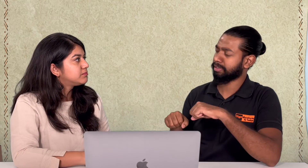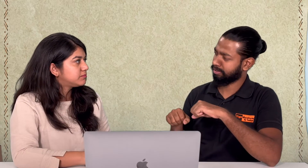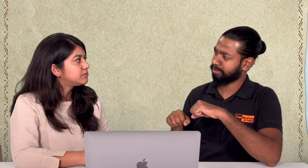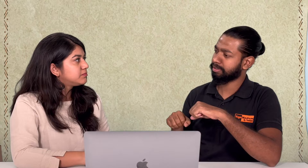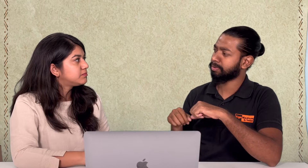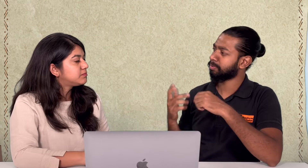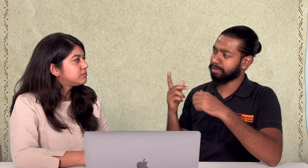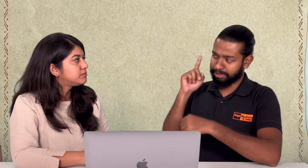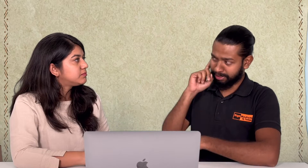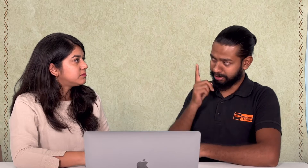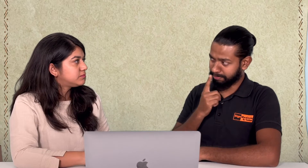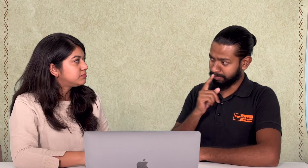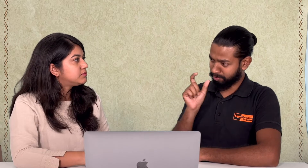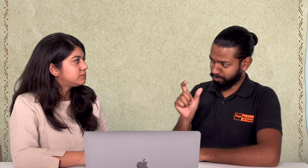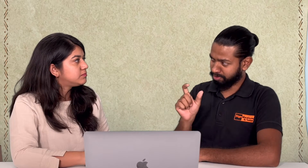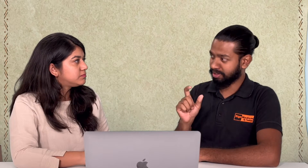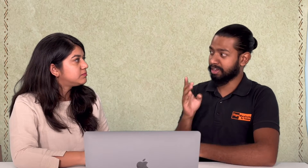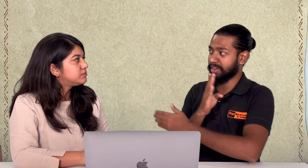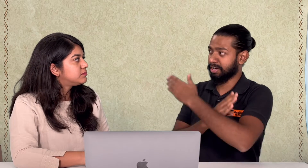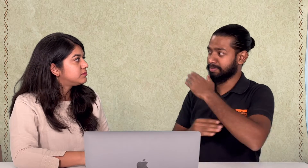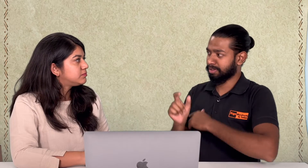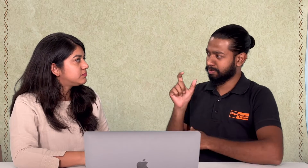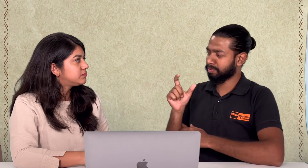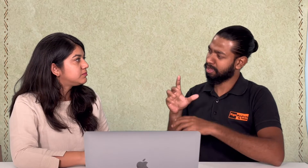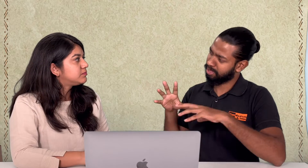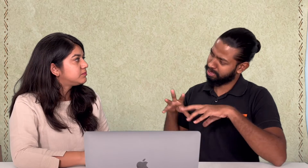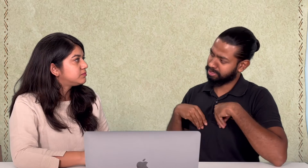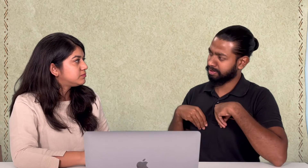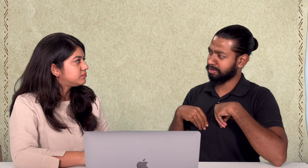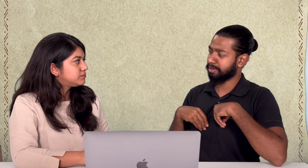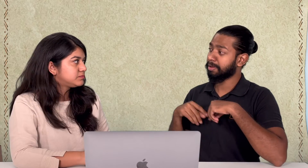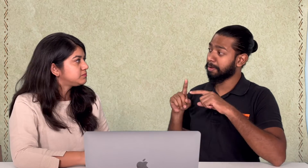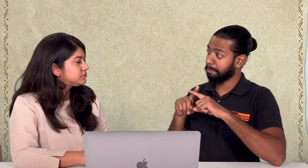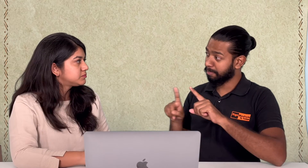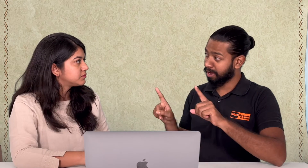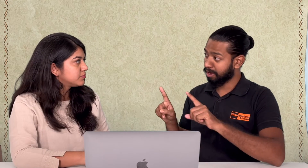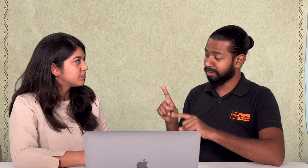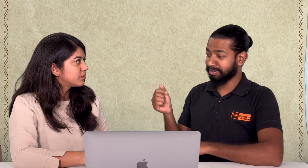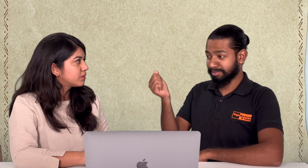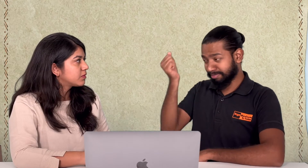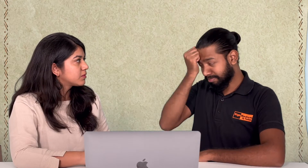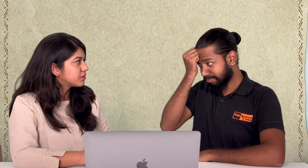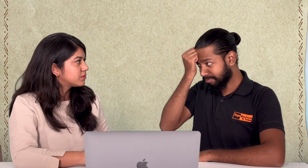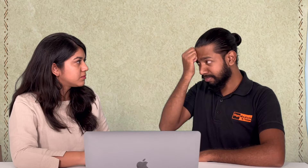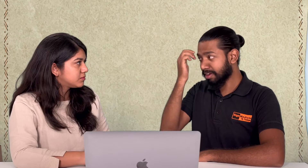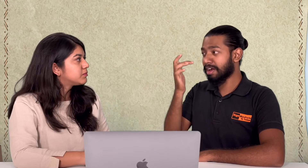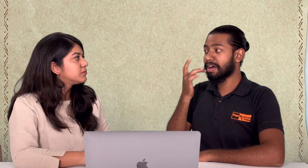Yes, we can call someone deaf or disabled both are acceptable terms, but don't call anyone dumb